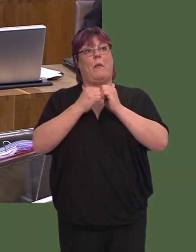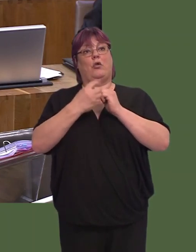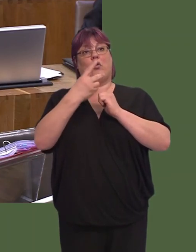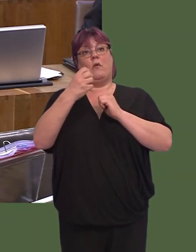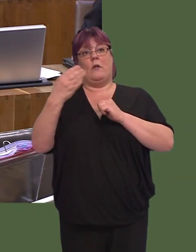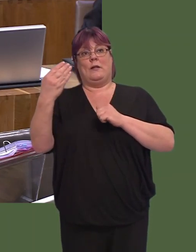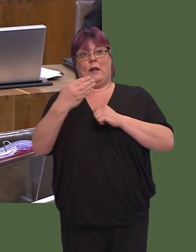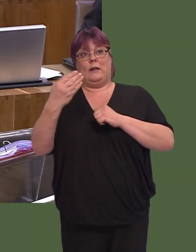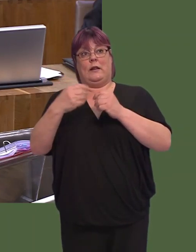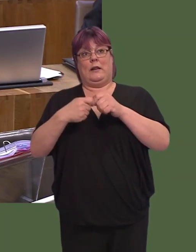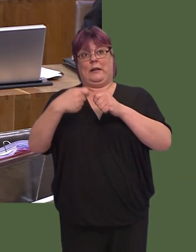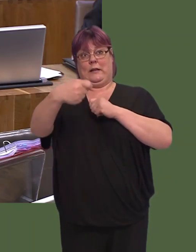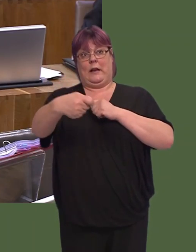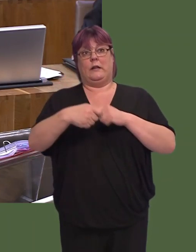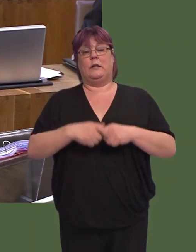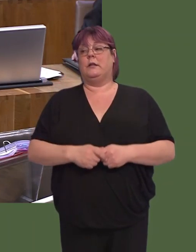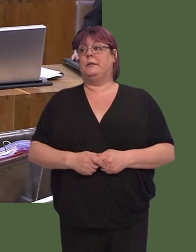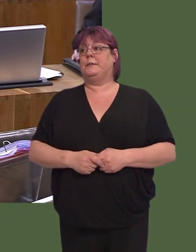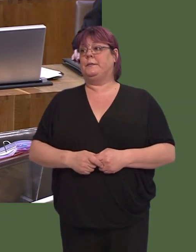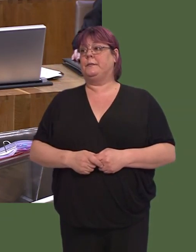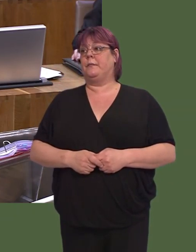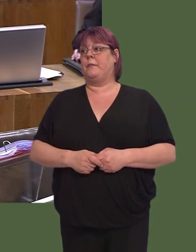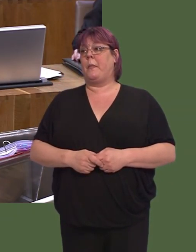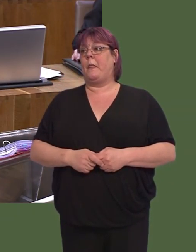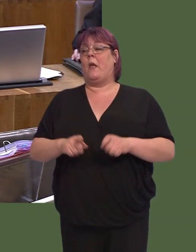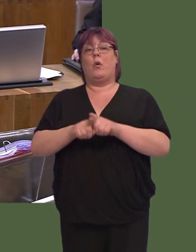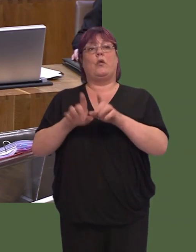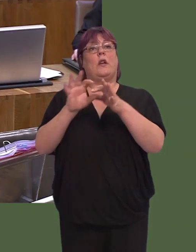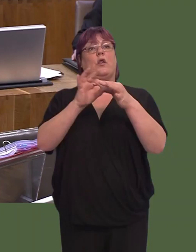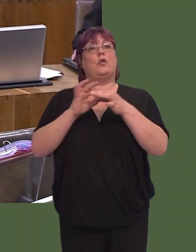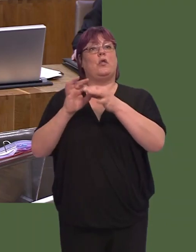As the lead organisation within Cwlwmóa consortium of five leading childcare organisations in